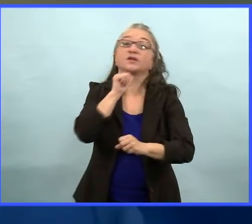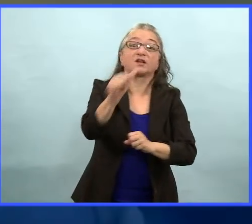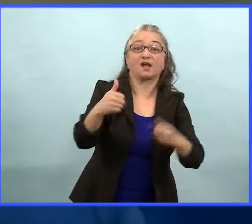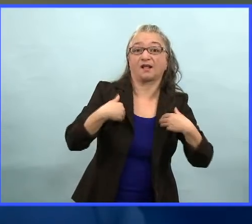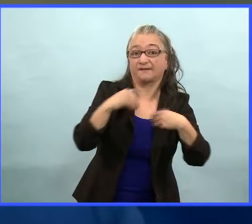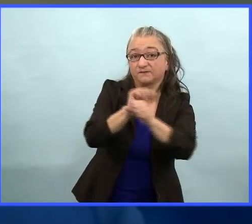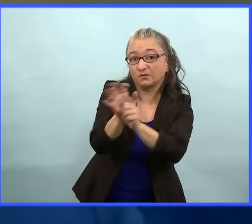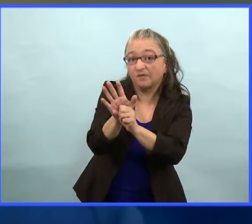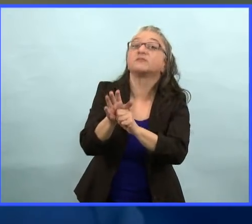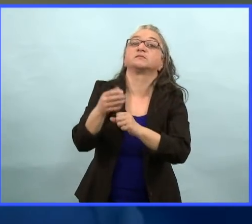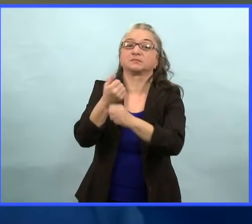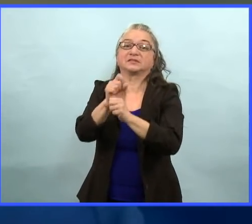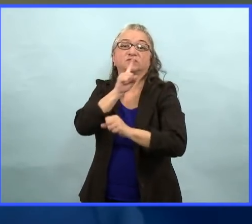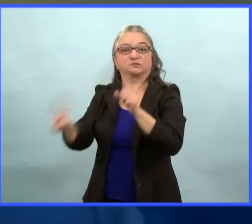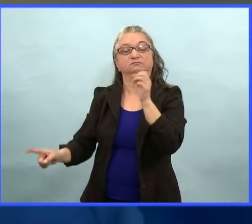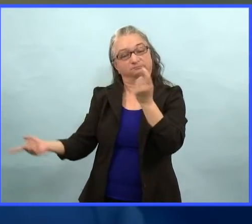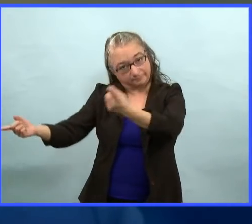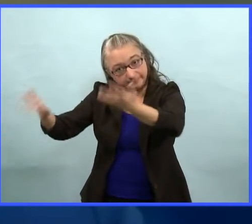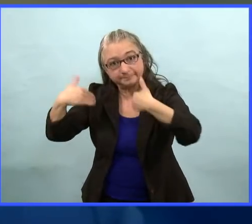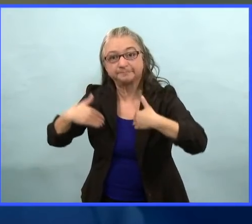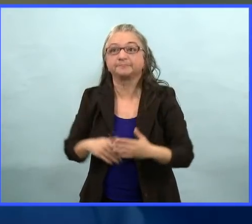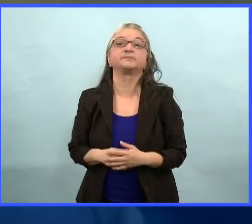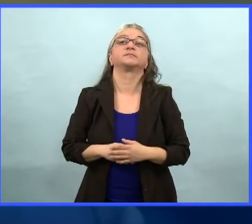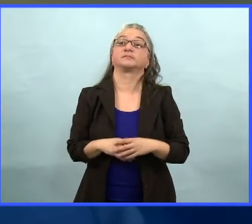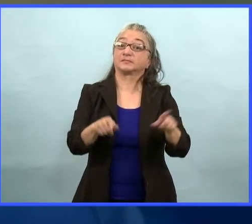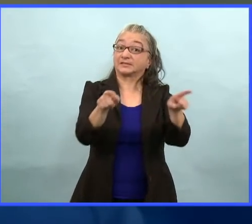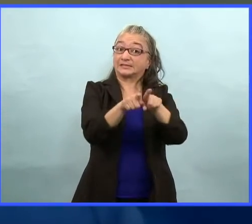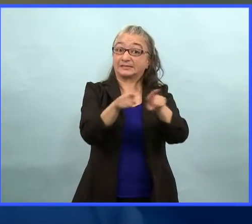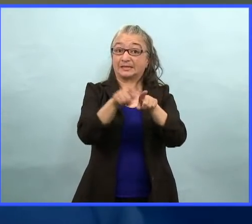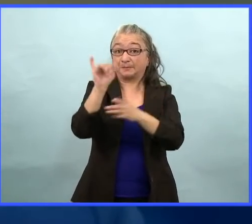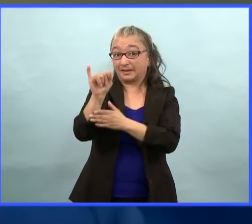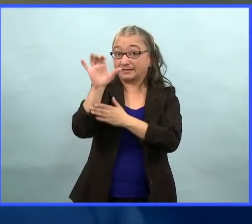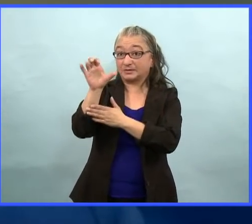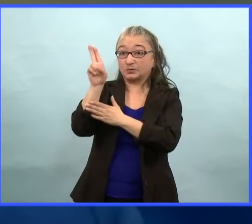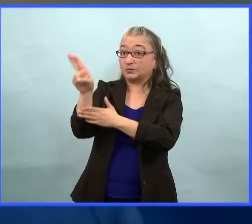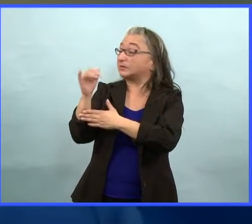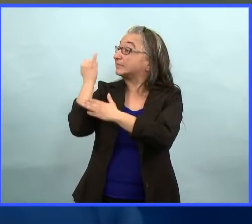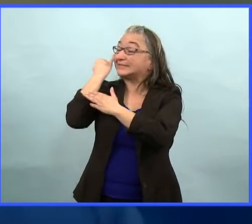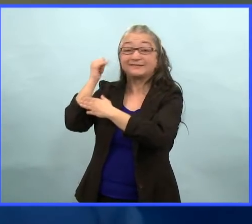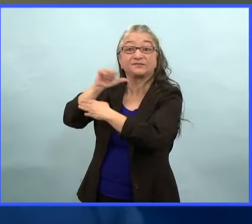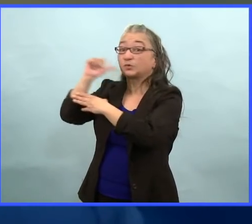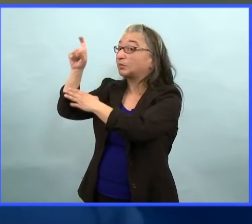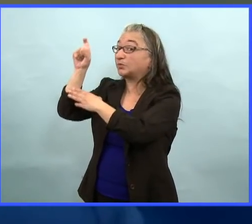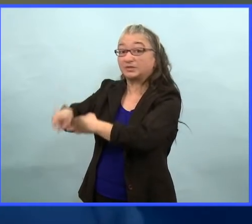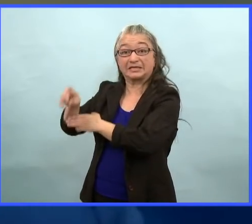out of icu when they're ready for transfer and they no longer need that that level of care